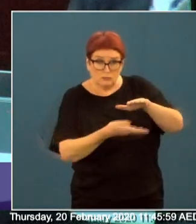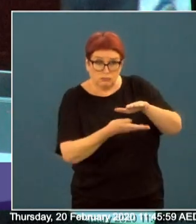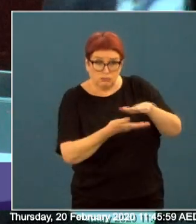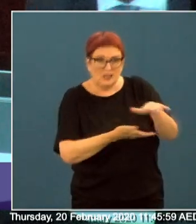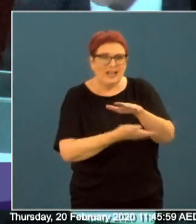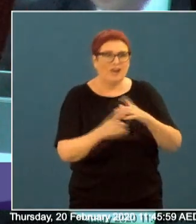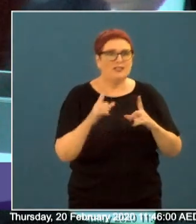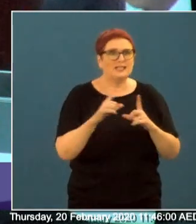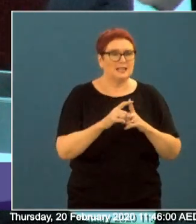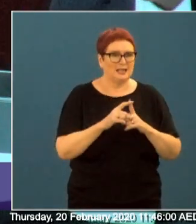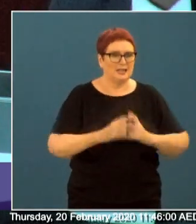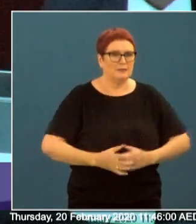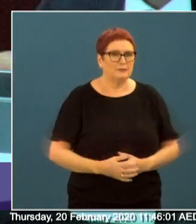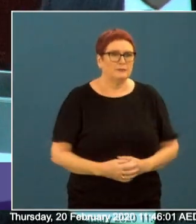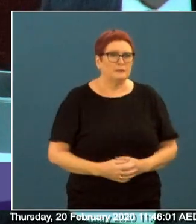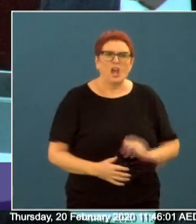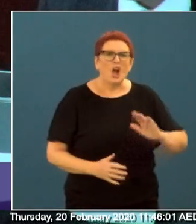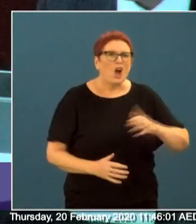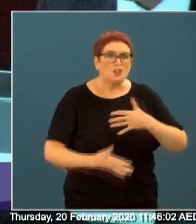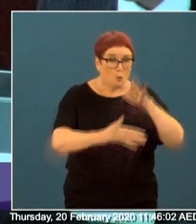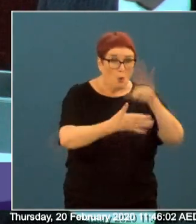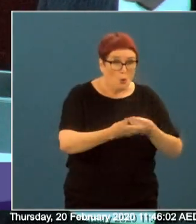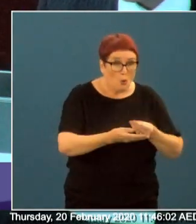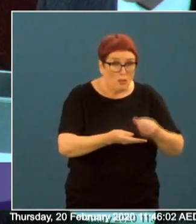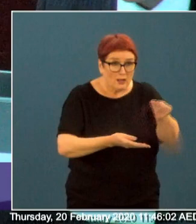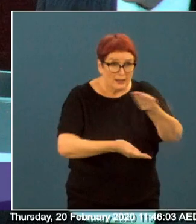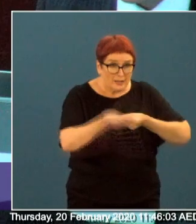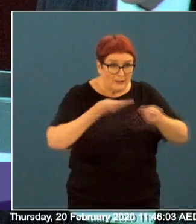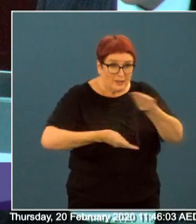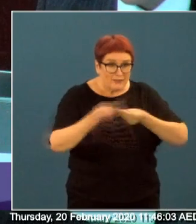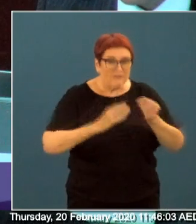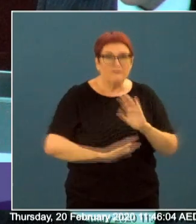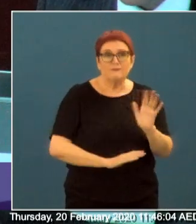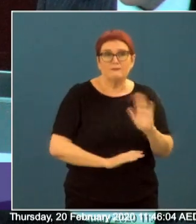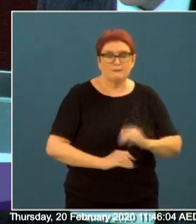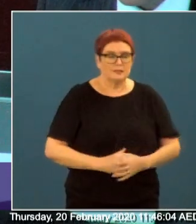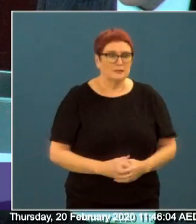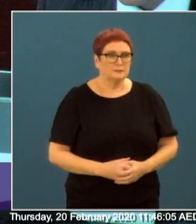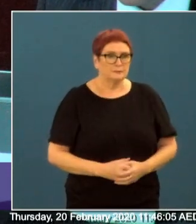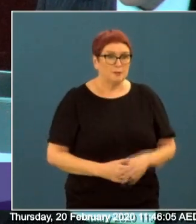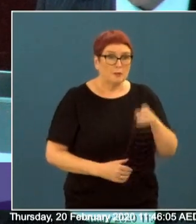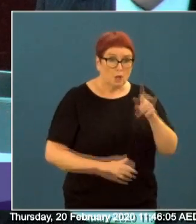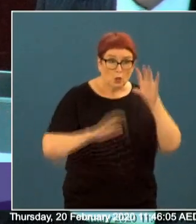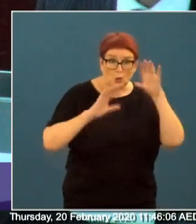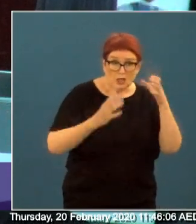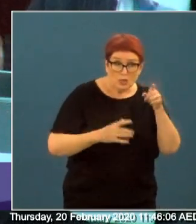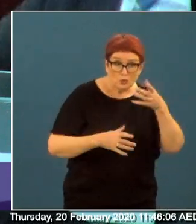And I wasn't proposing to tender each and every one of the research papers, but if there are particular papers that the Royal Commissioners